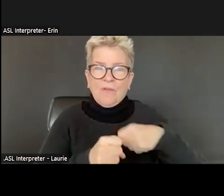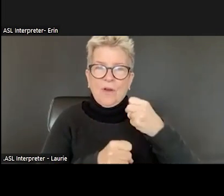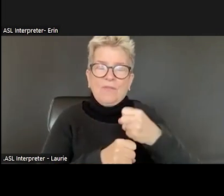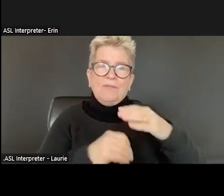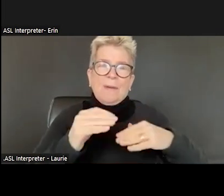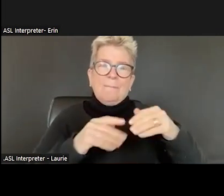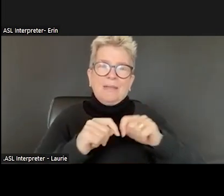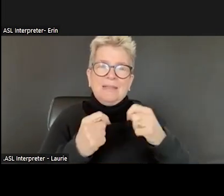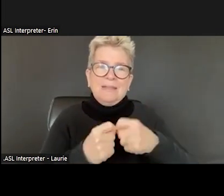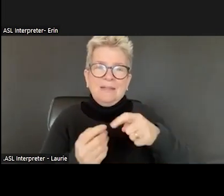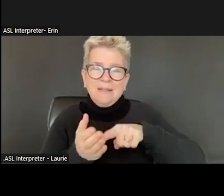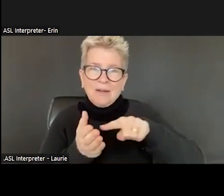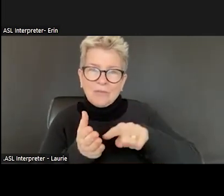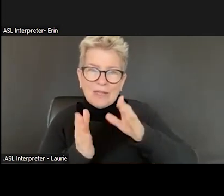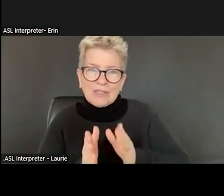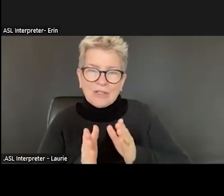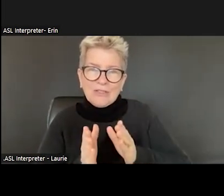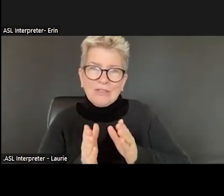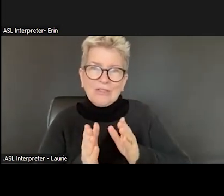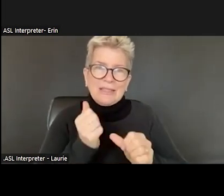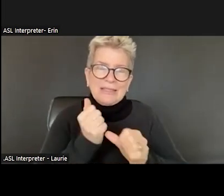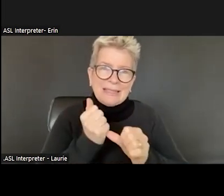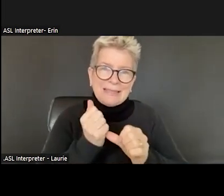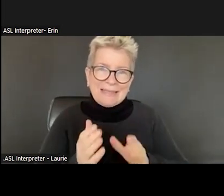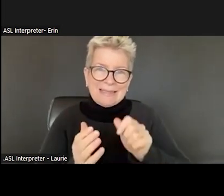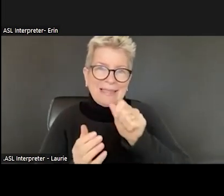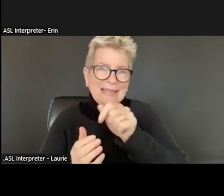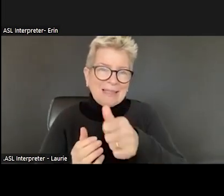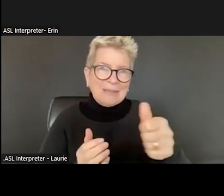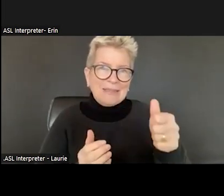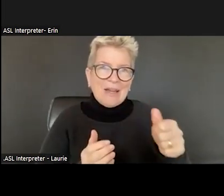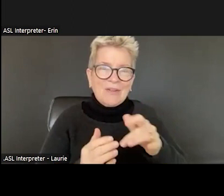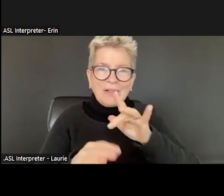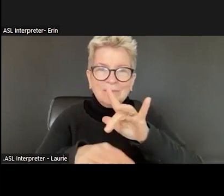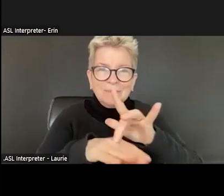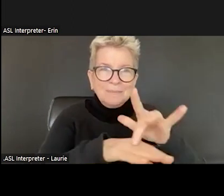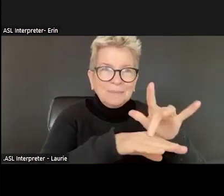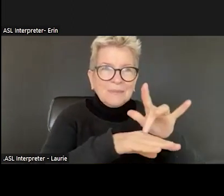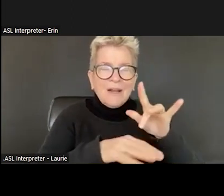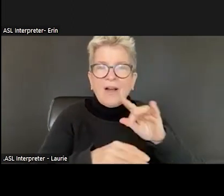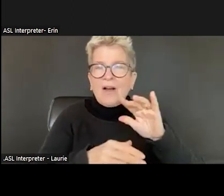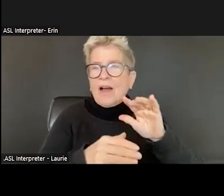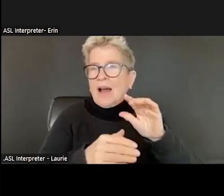research assistants and they've gone around to every High School in the entire U.S., to